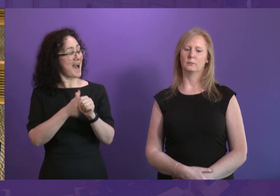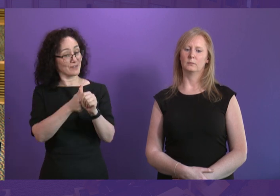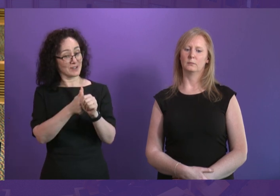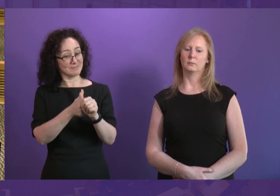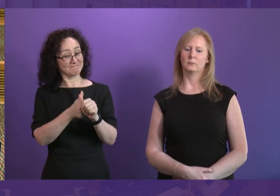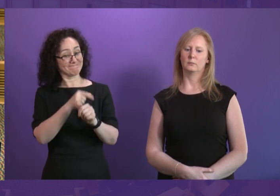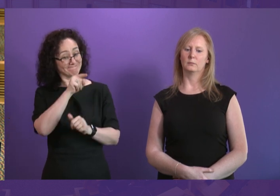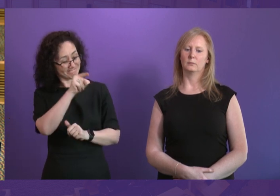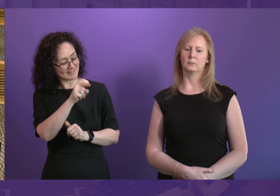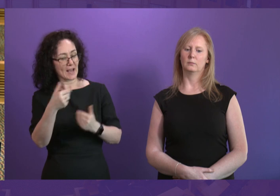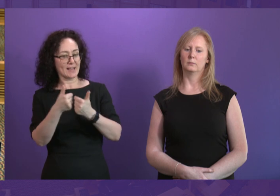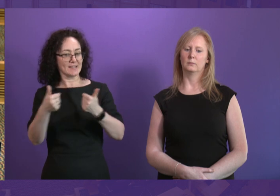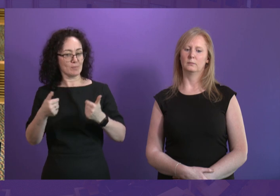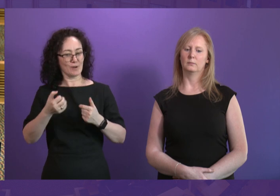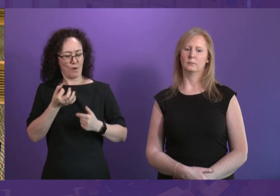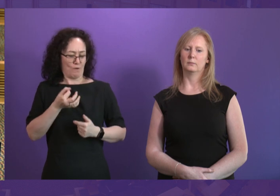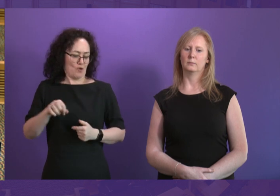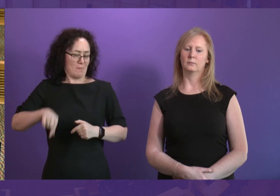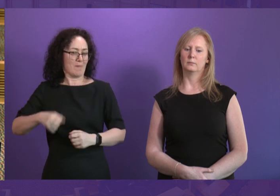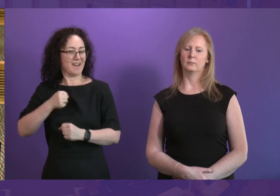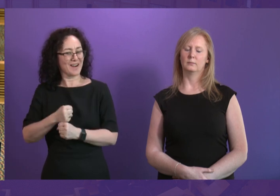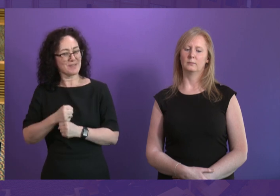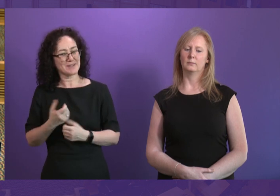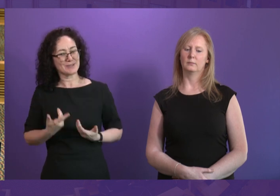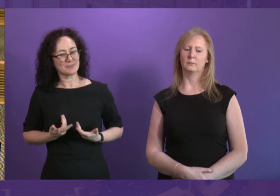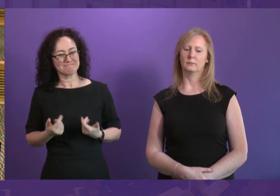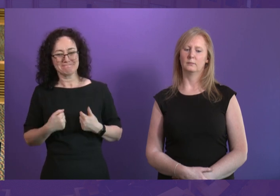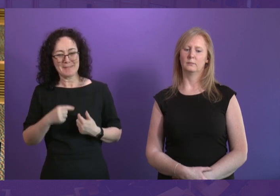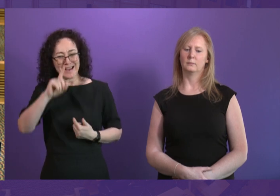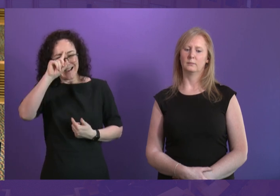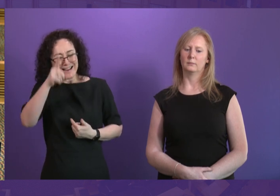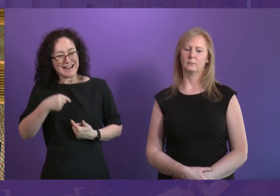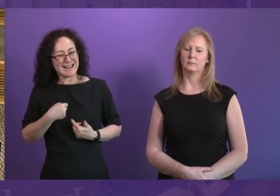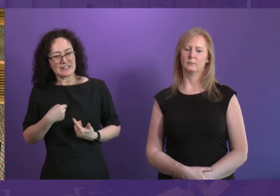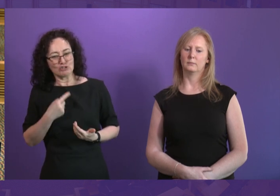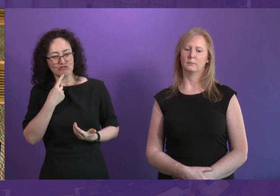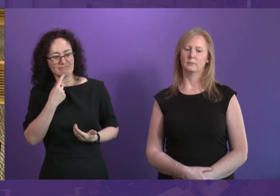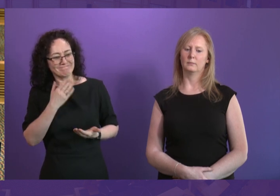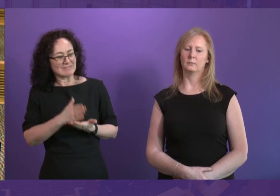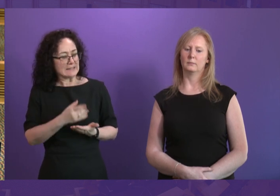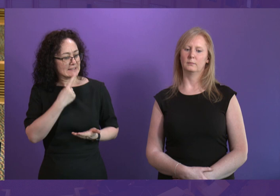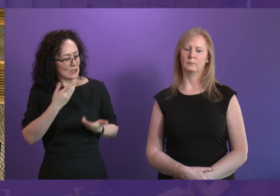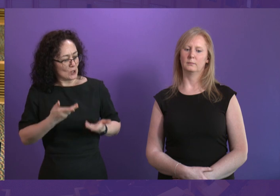so it would be wrong for me to seek to second-guess that decision-making process.